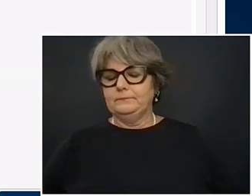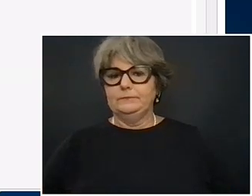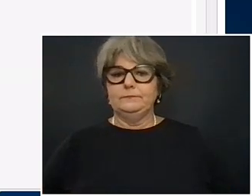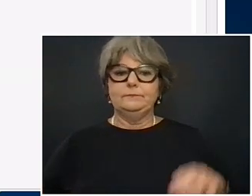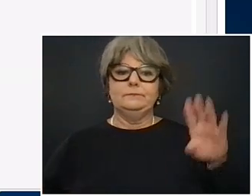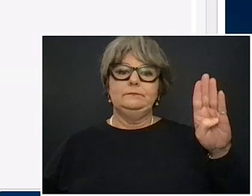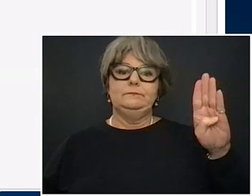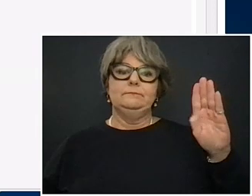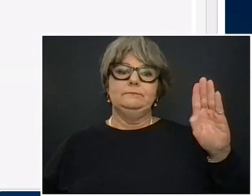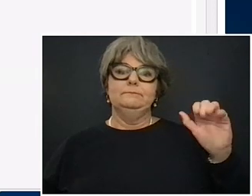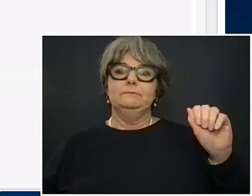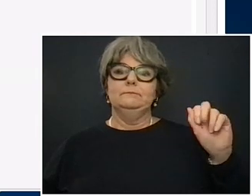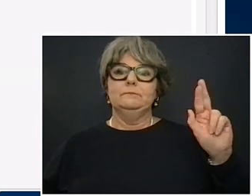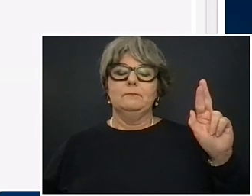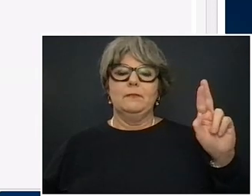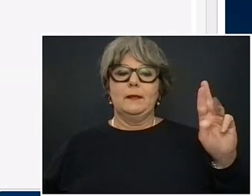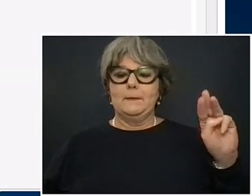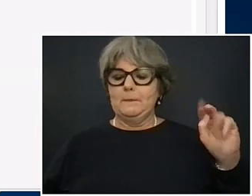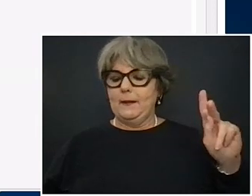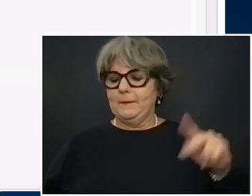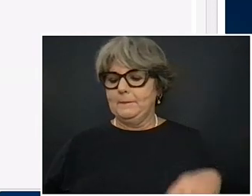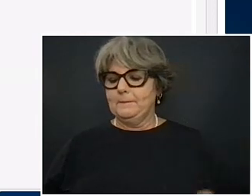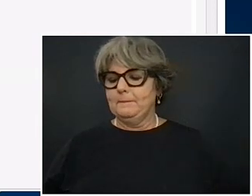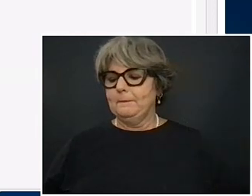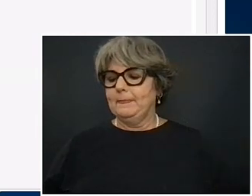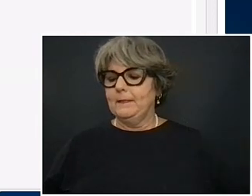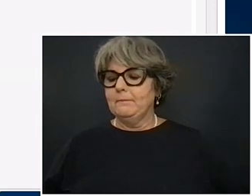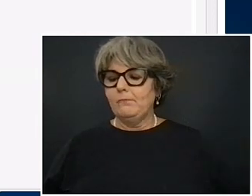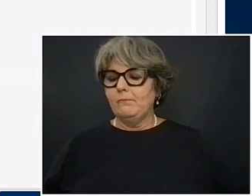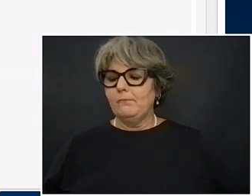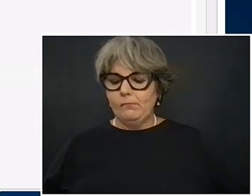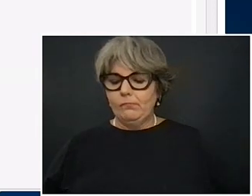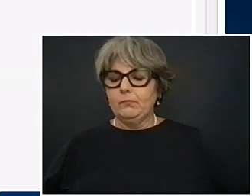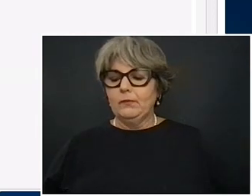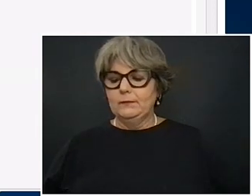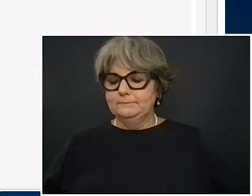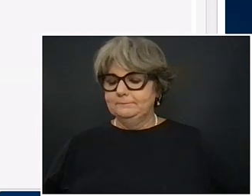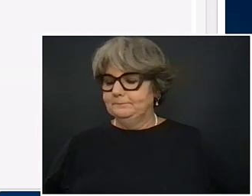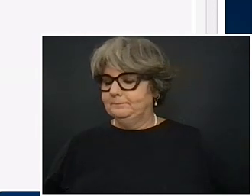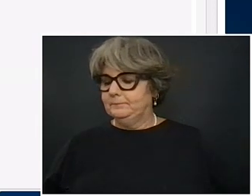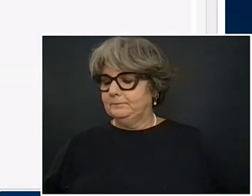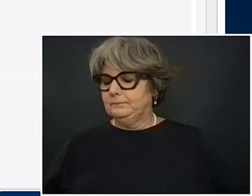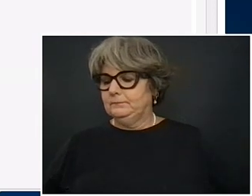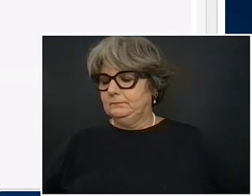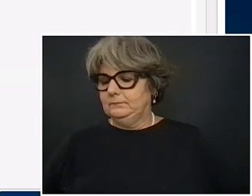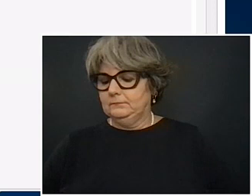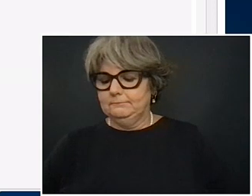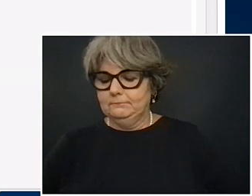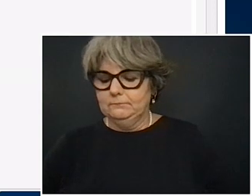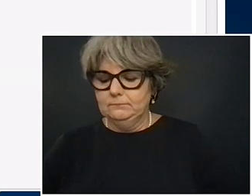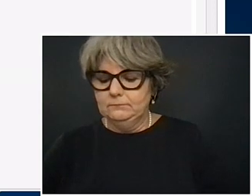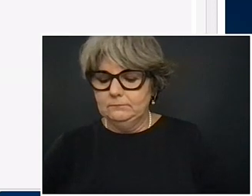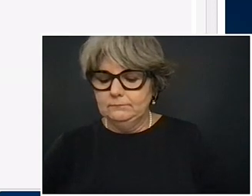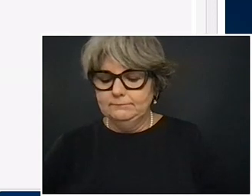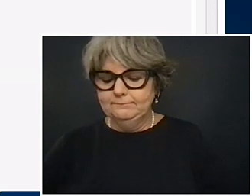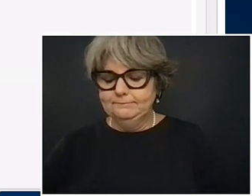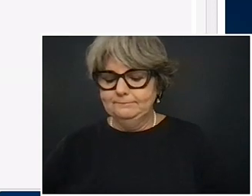I think Jamie is making a good point, but part of the challenge, I think, has to do